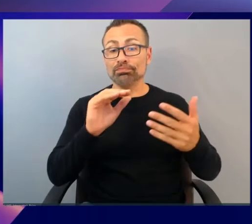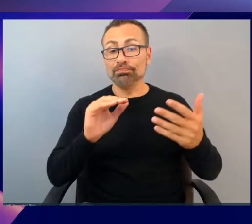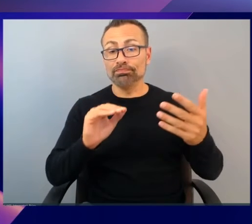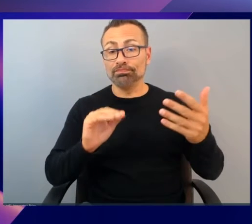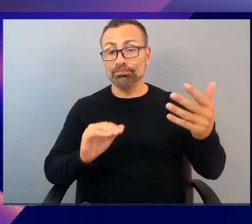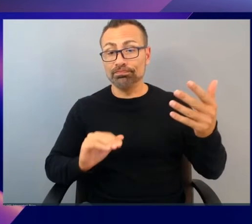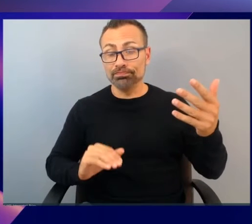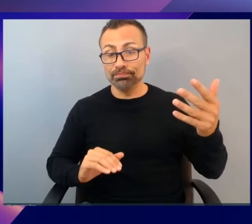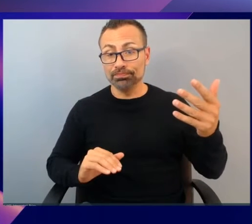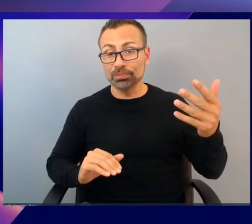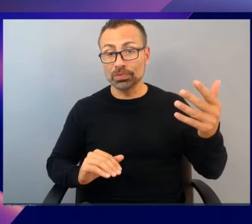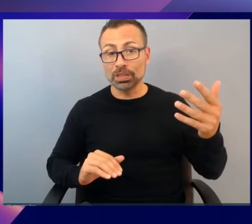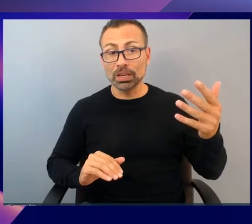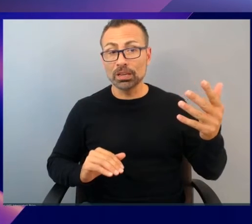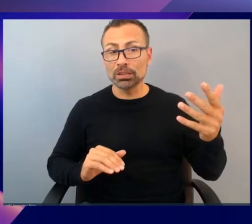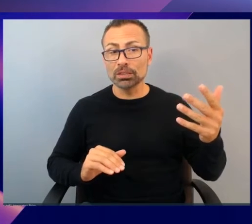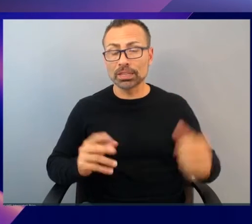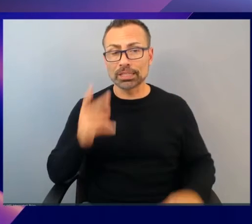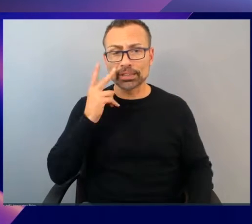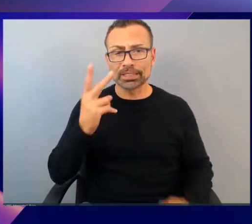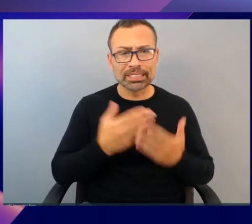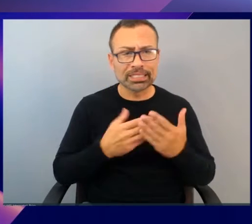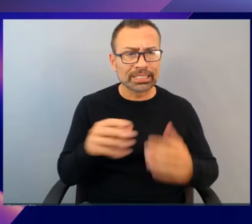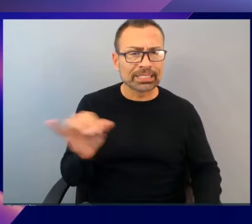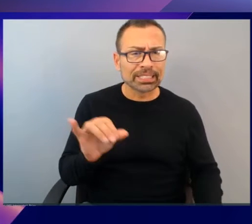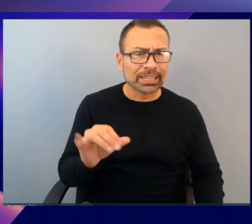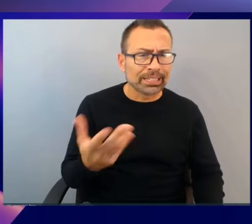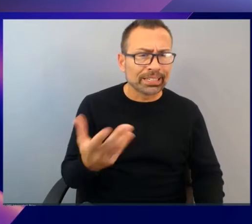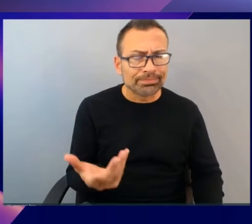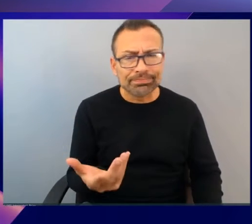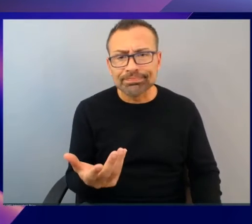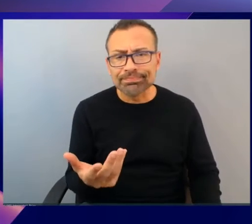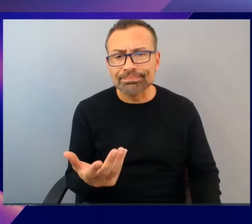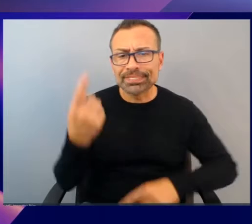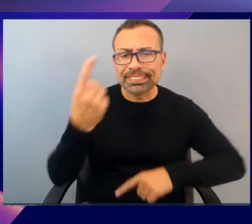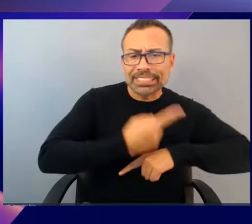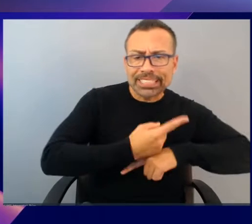you'll be able to see things like the date and time. Right. - Okay.